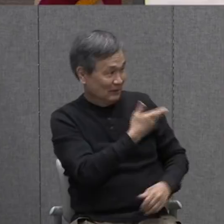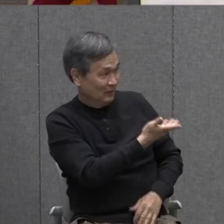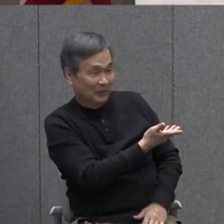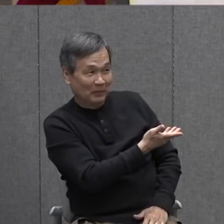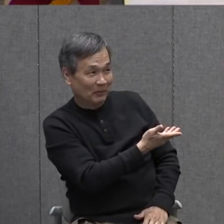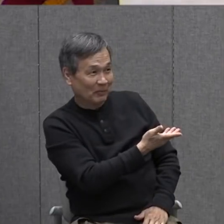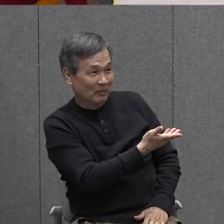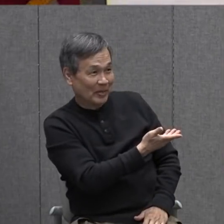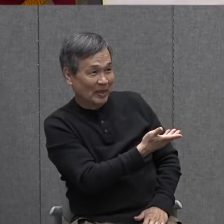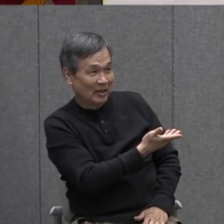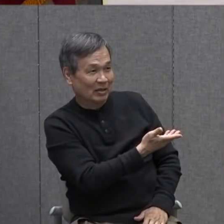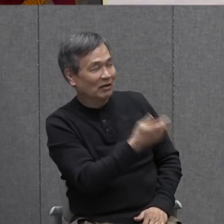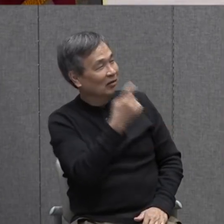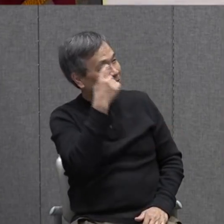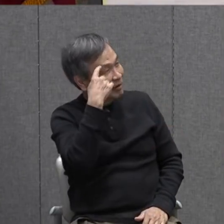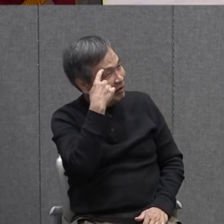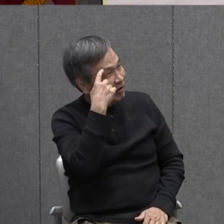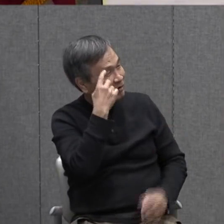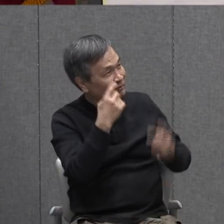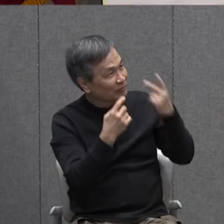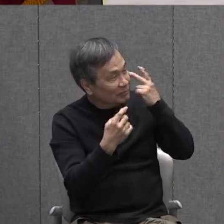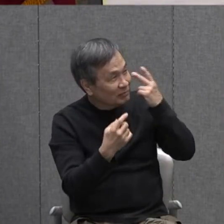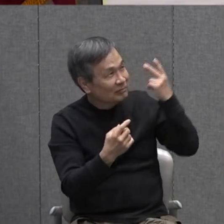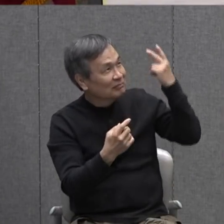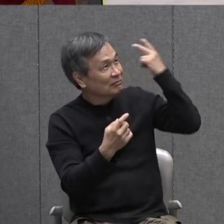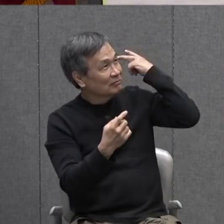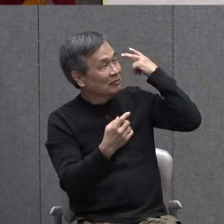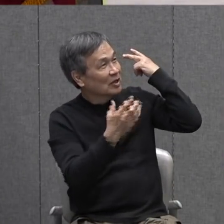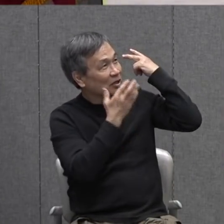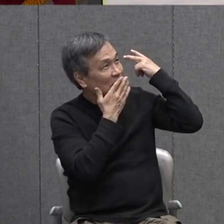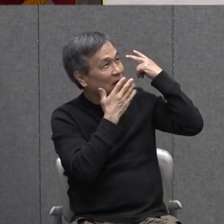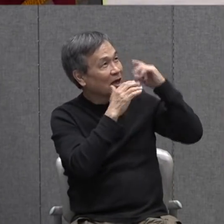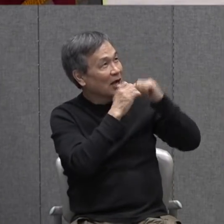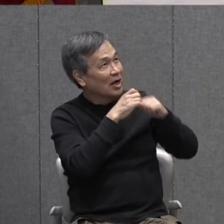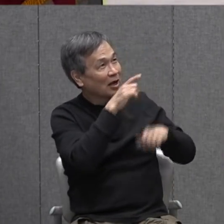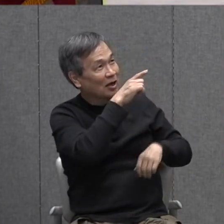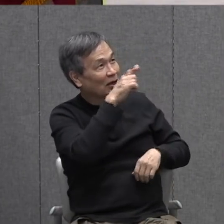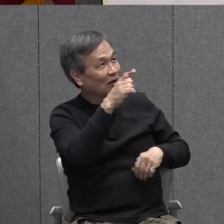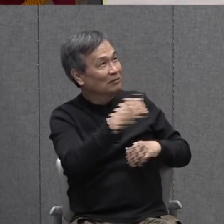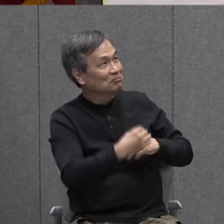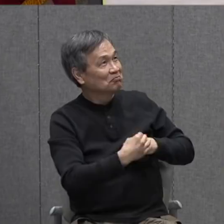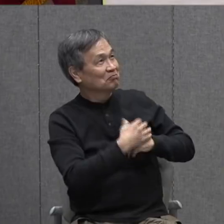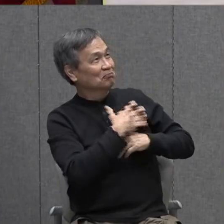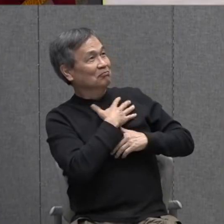I thought about the colors and the way they made me feel and I put them on my canvas.